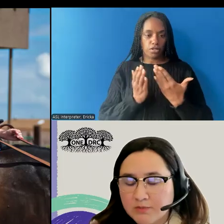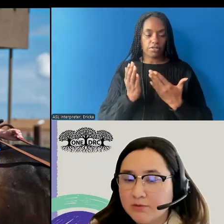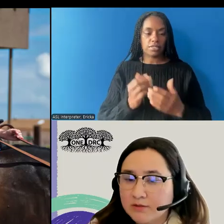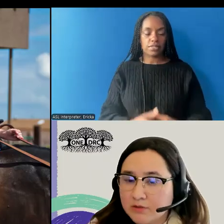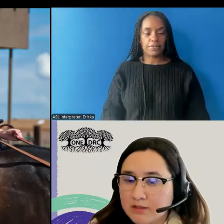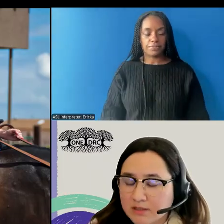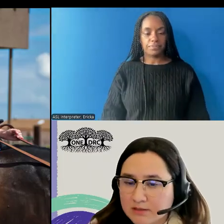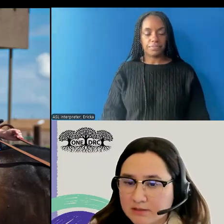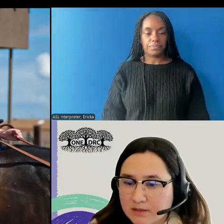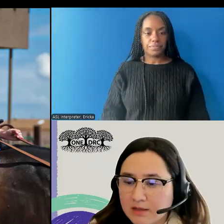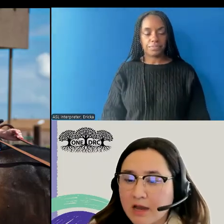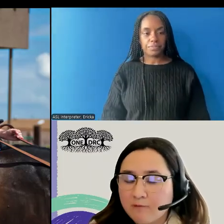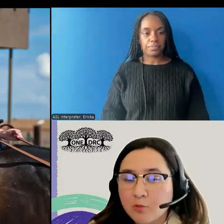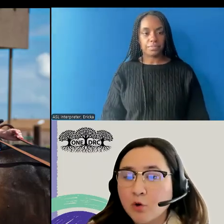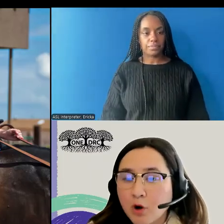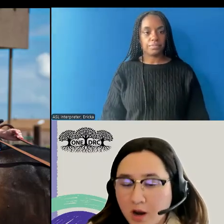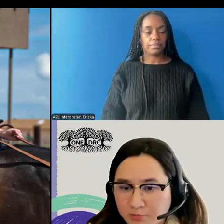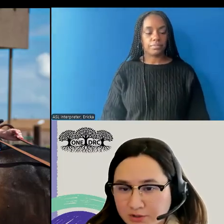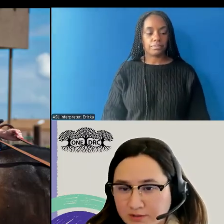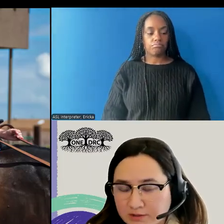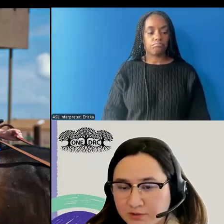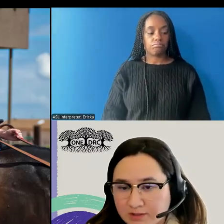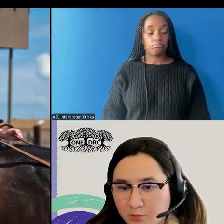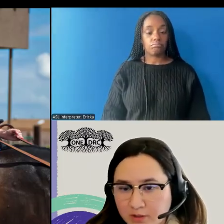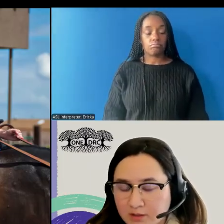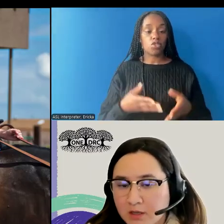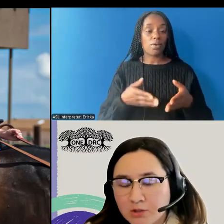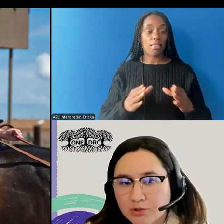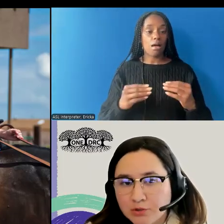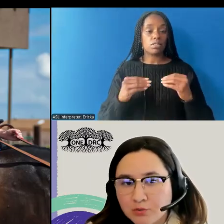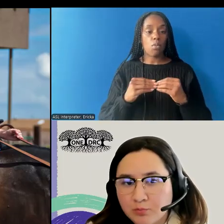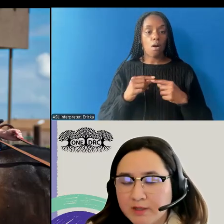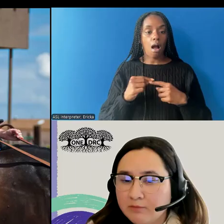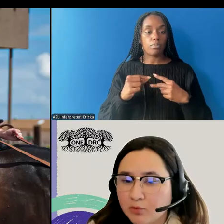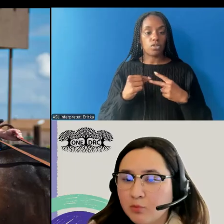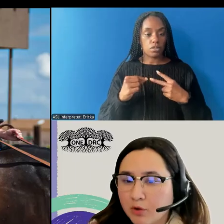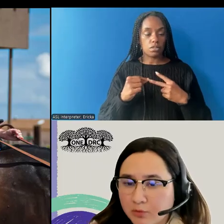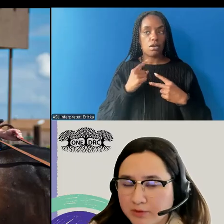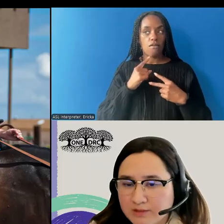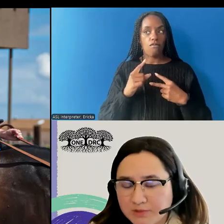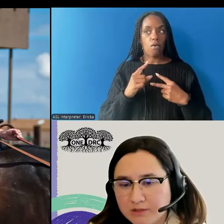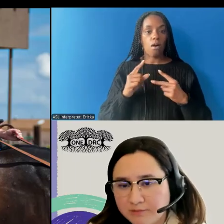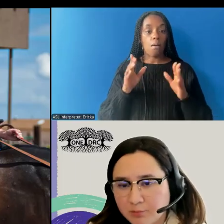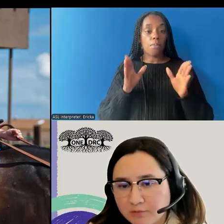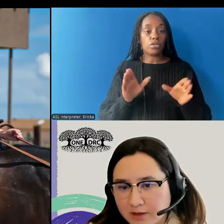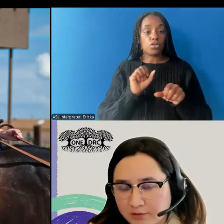So it does allow for more options for someone to be able to work with a specific provider,